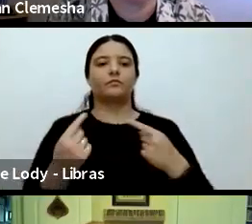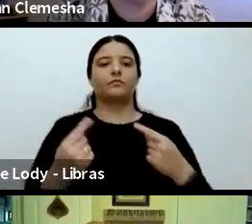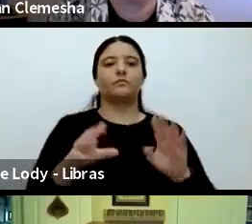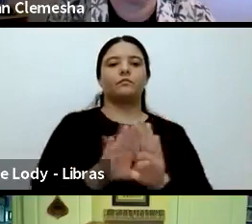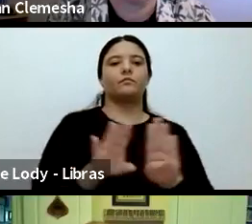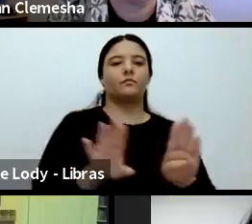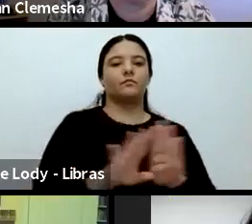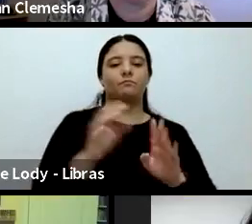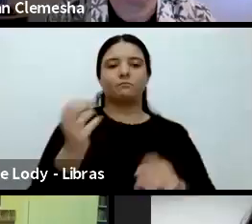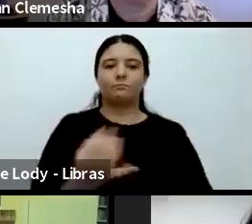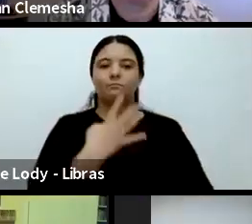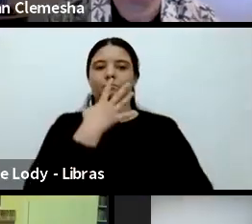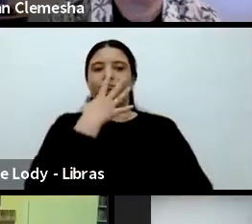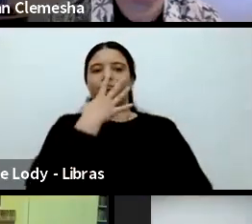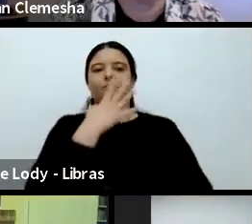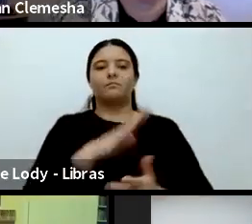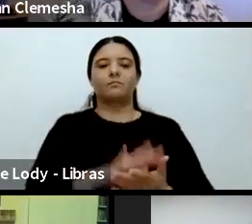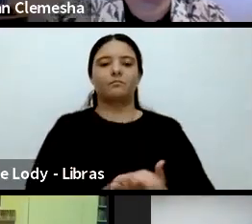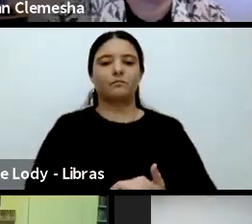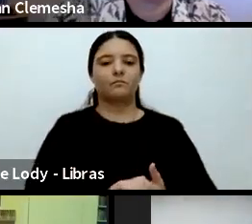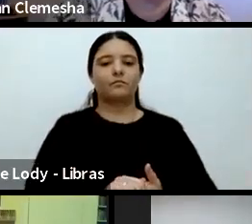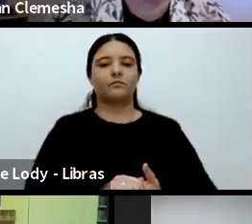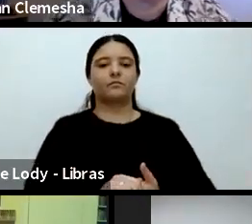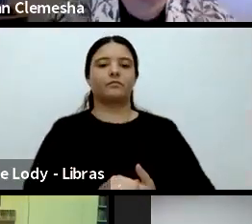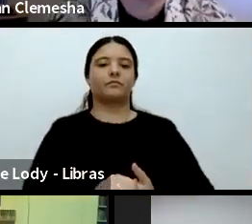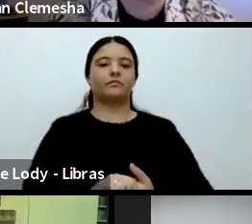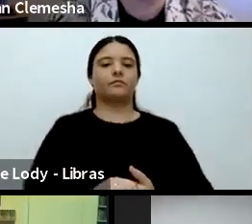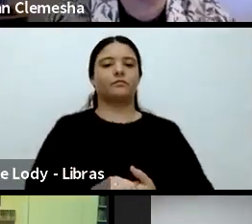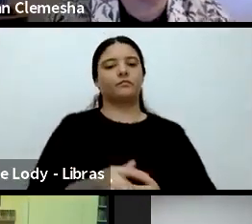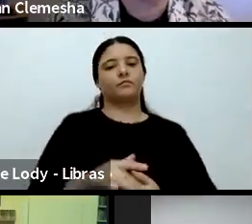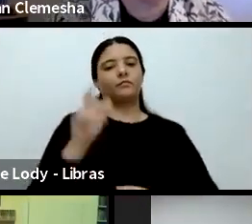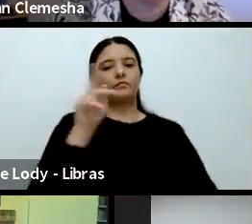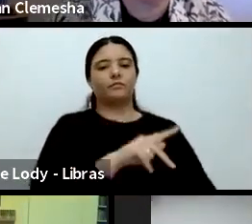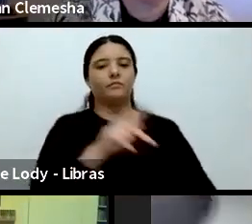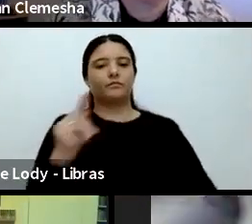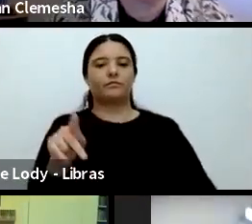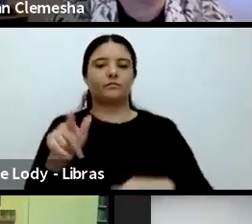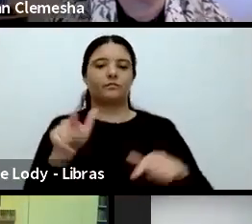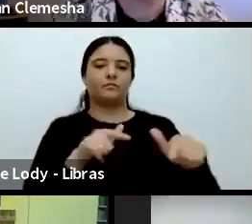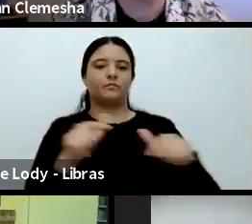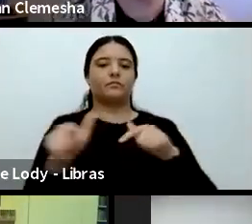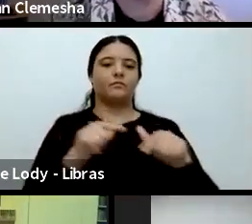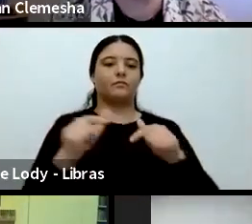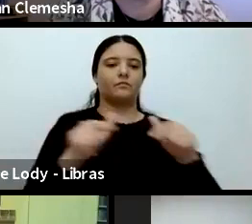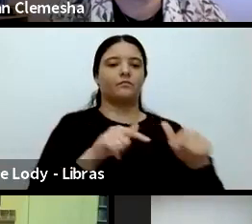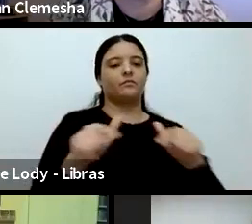ed by Professors by Professors. were together were together with their students were together with their